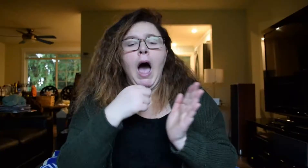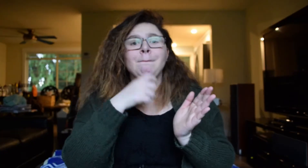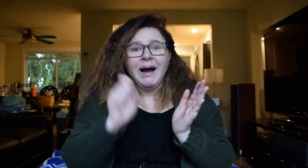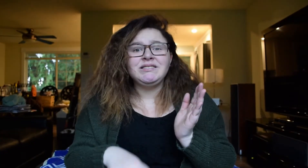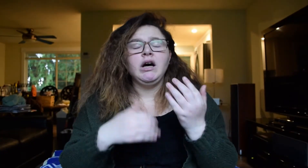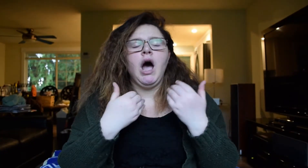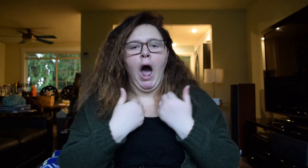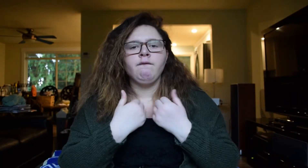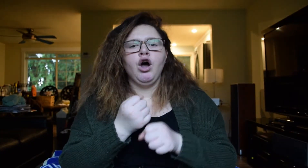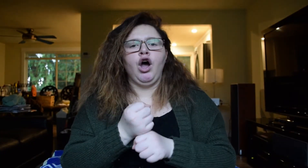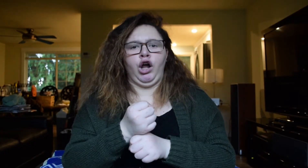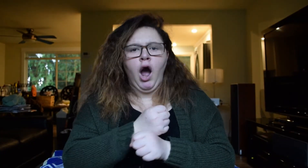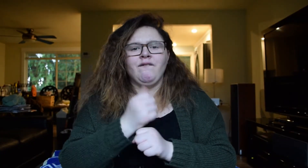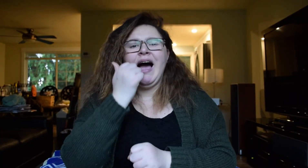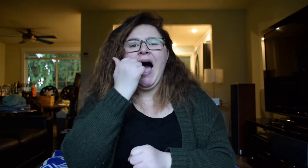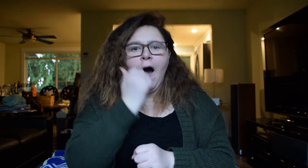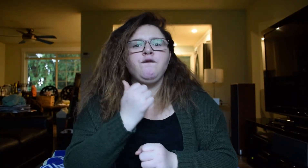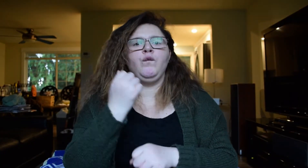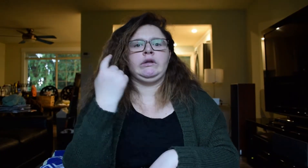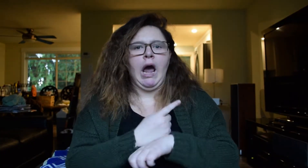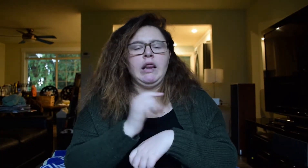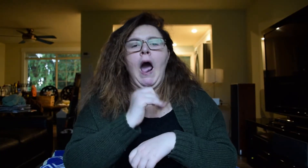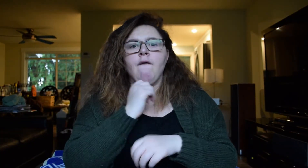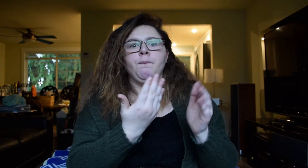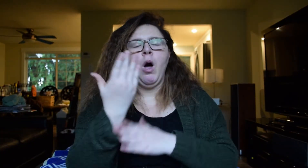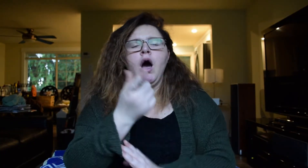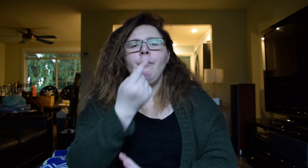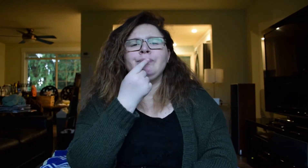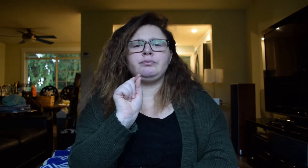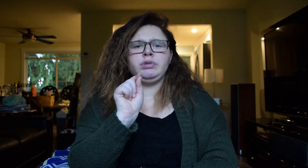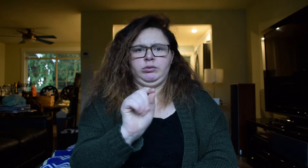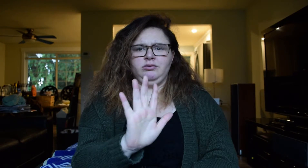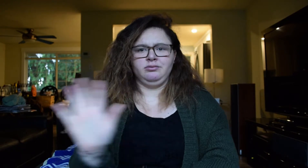I must have coffee every single day (every morning) period